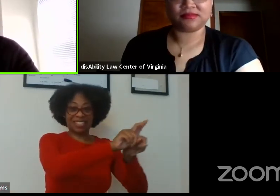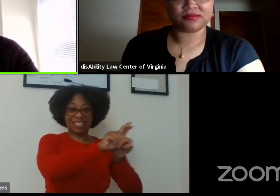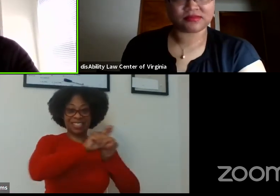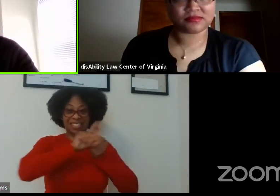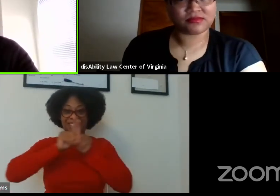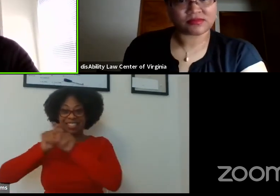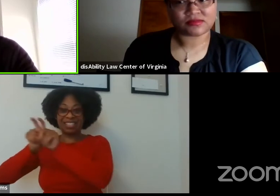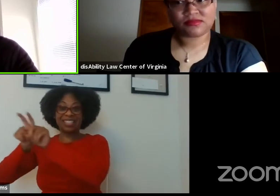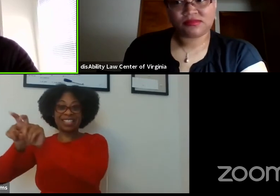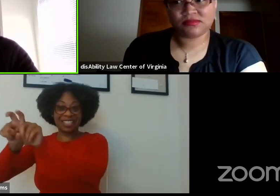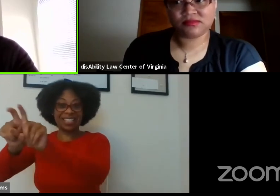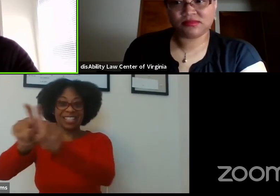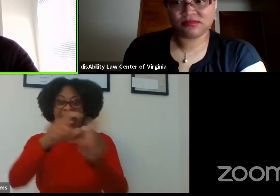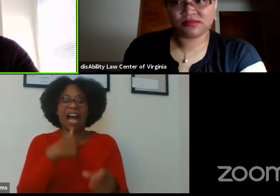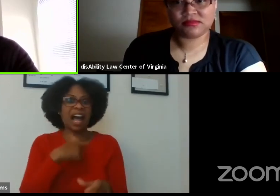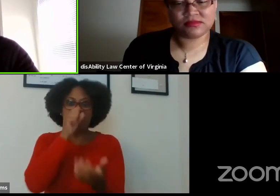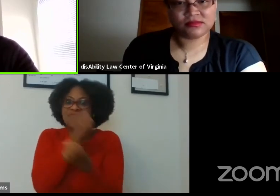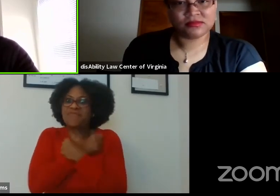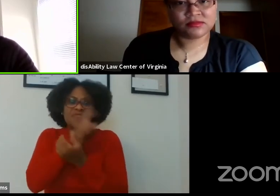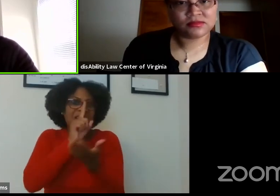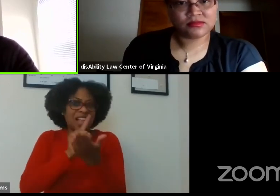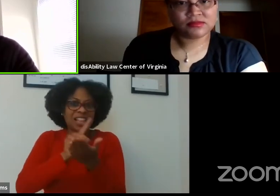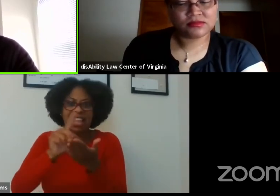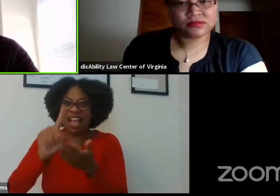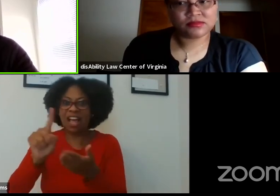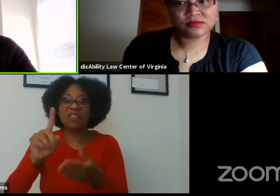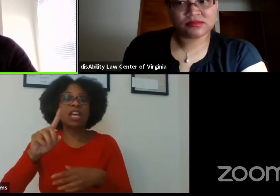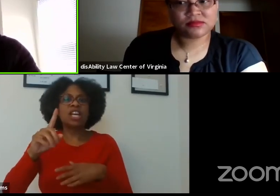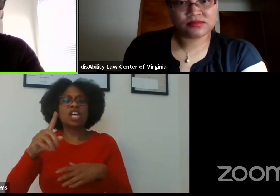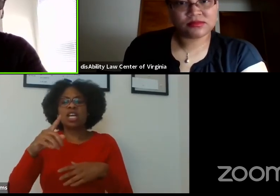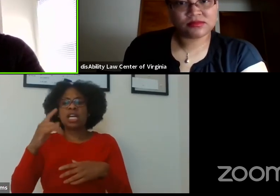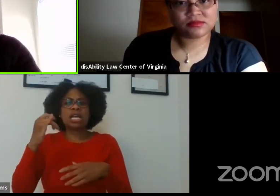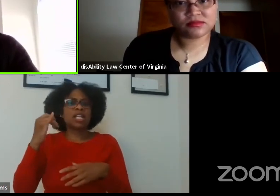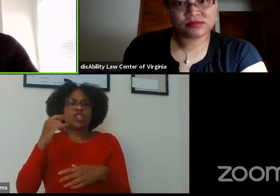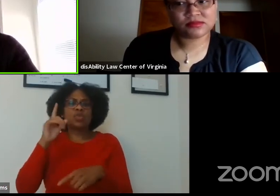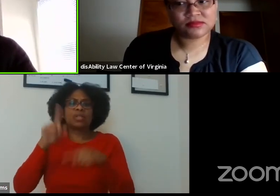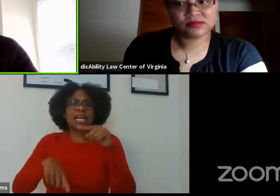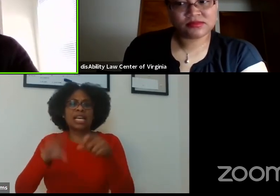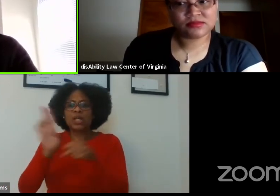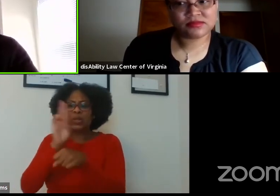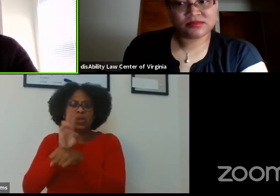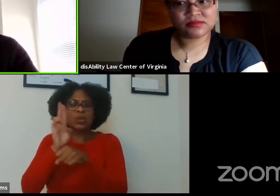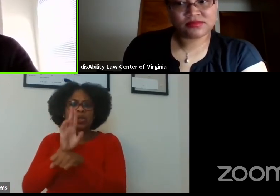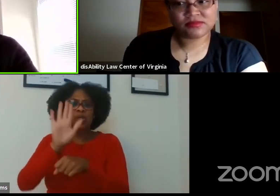you know, when you are restrict today a cane, your mobility is restricted, so you don't ever move -- you never move too fast.